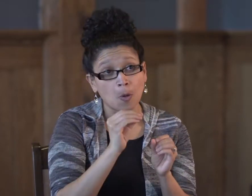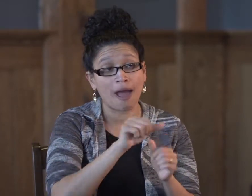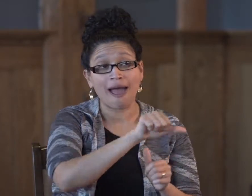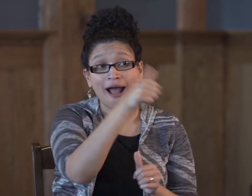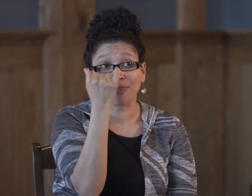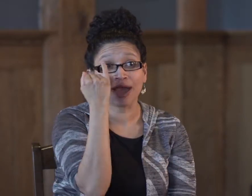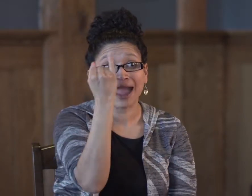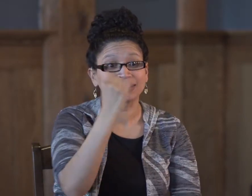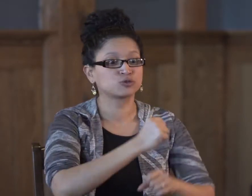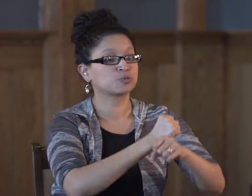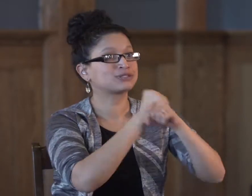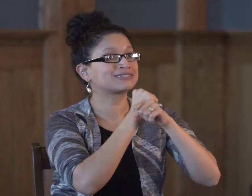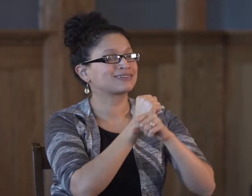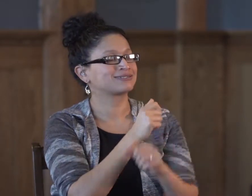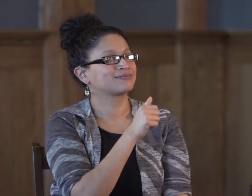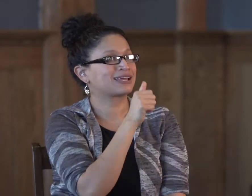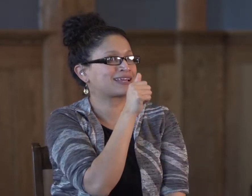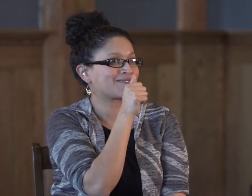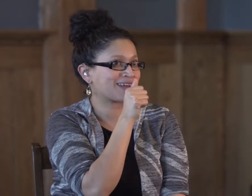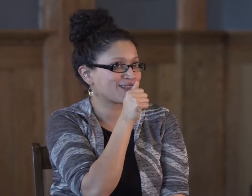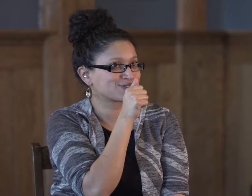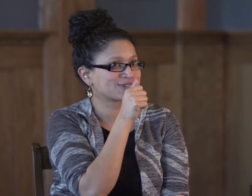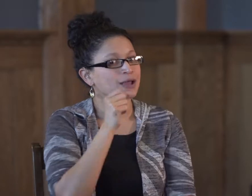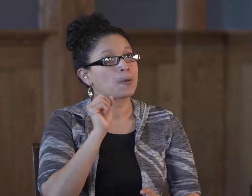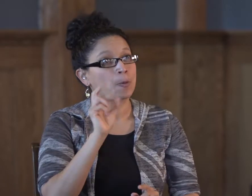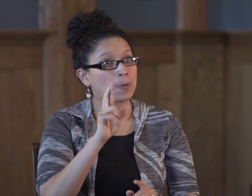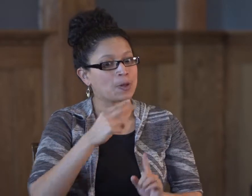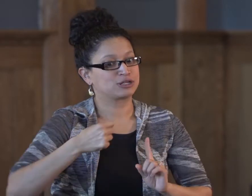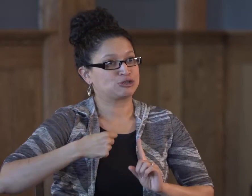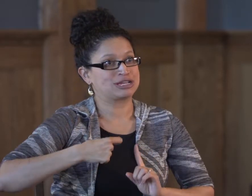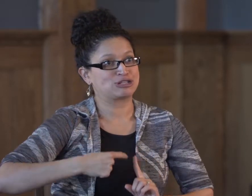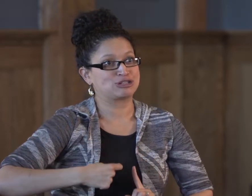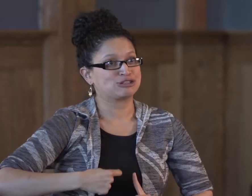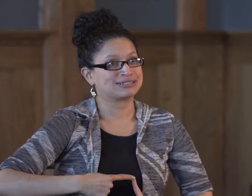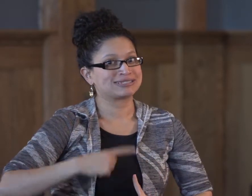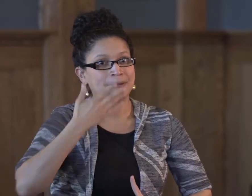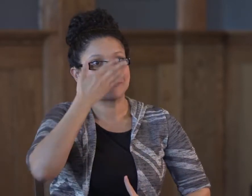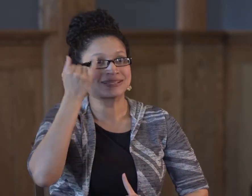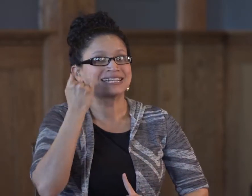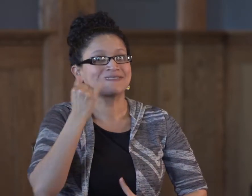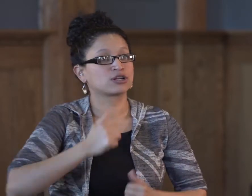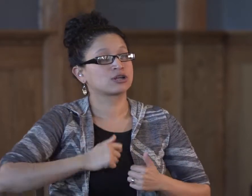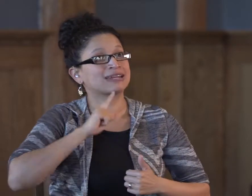I think ways that that could be accomplished to protect confidentiality as well as lessening